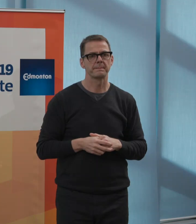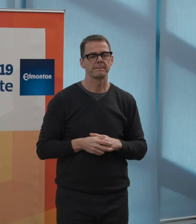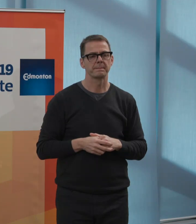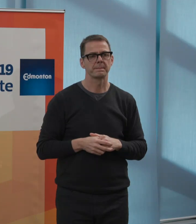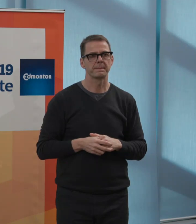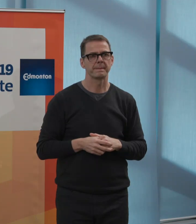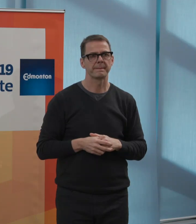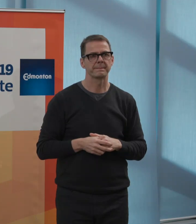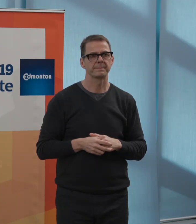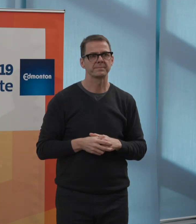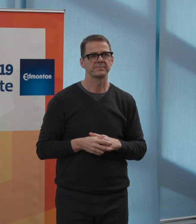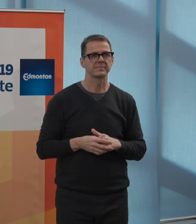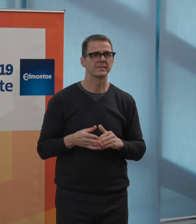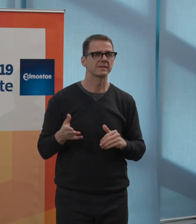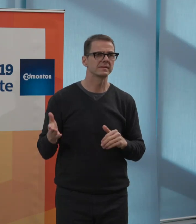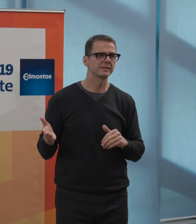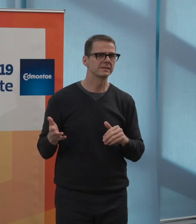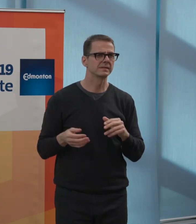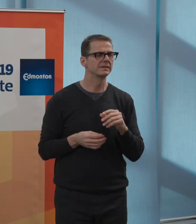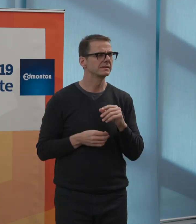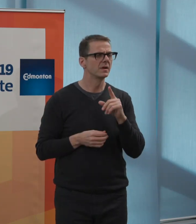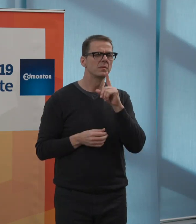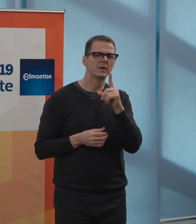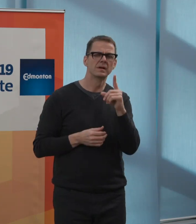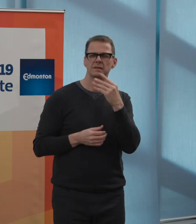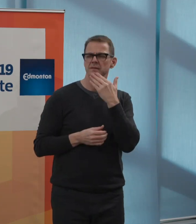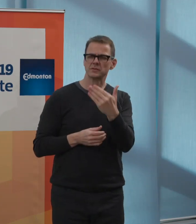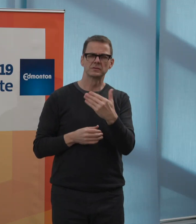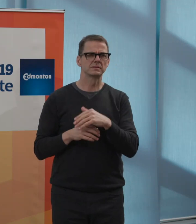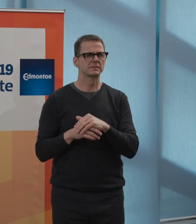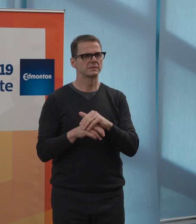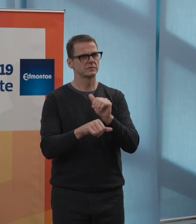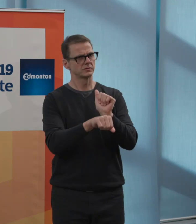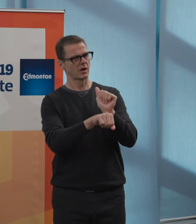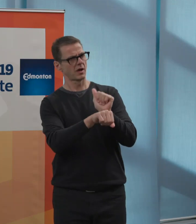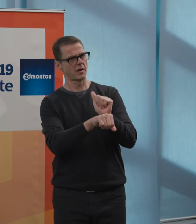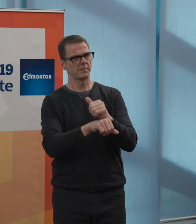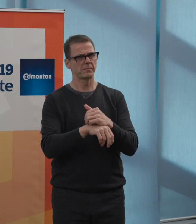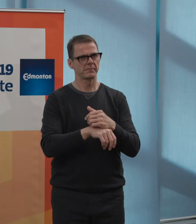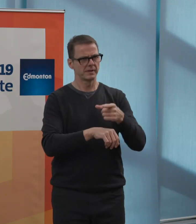difficult circumstances really adopting the principle that we are all in this